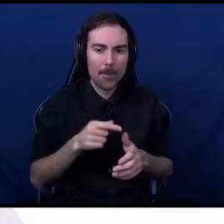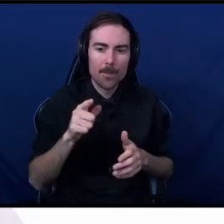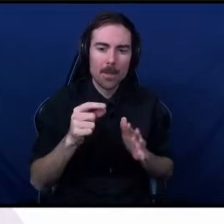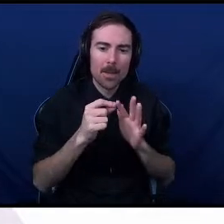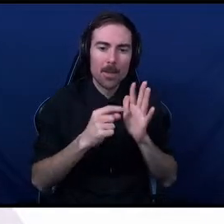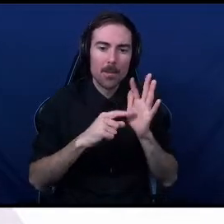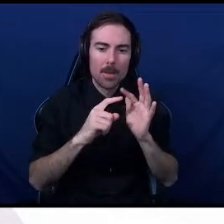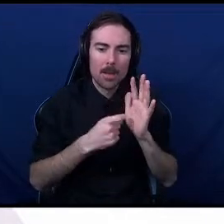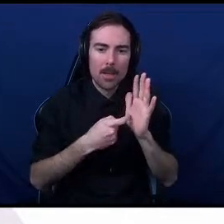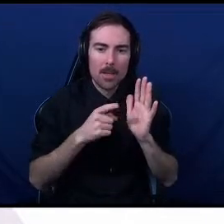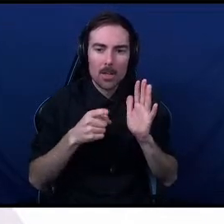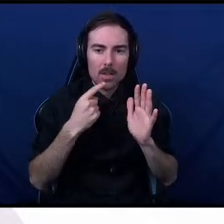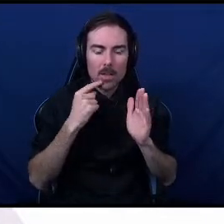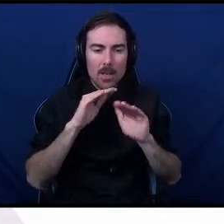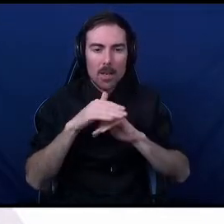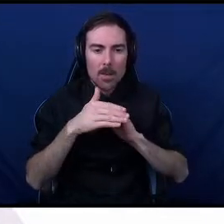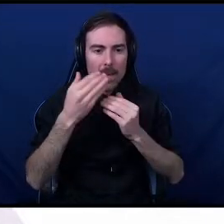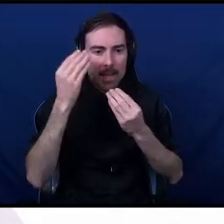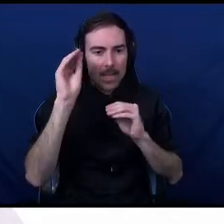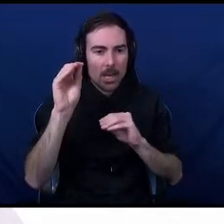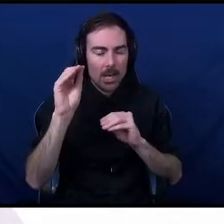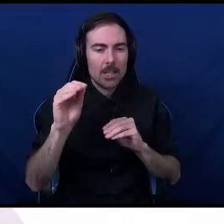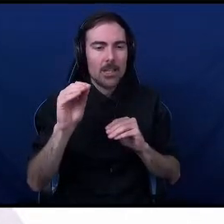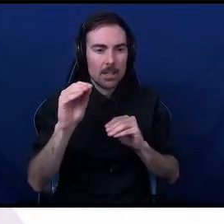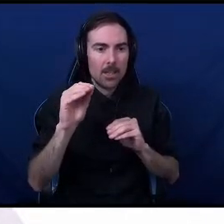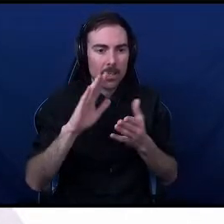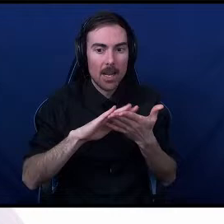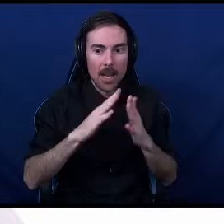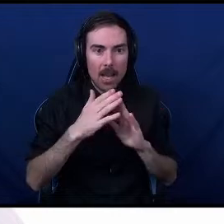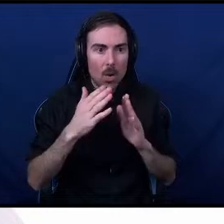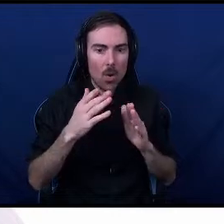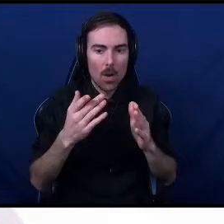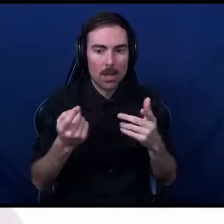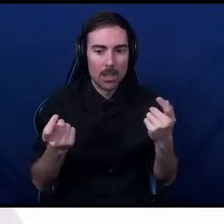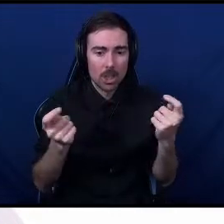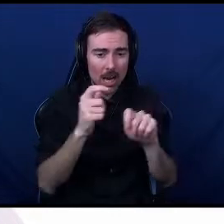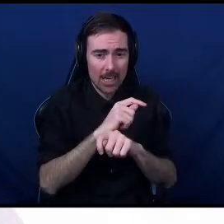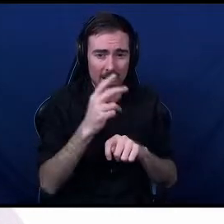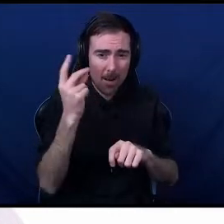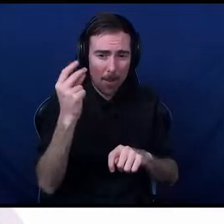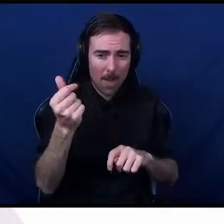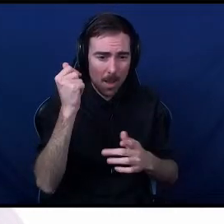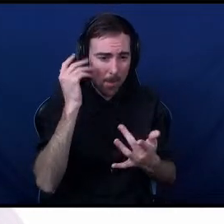education and how things changed. So far, it's when you had to we had no other choice to